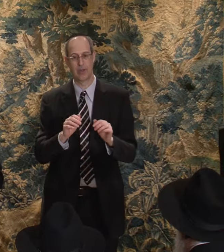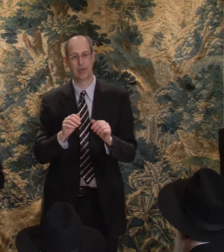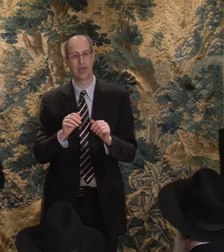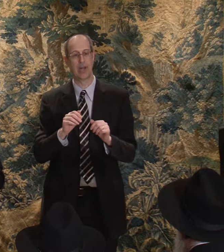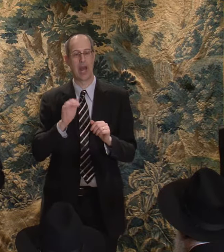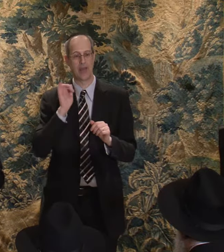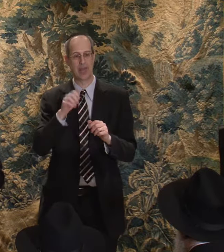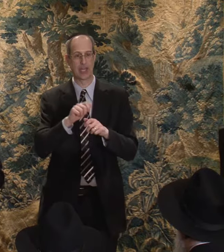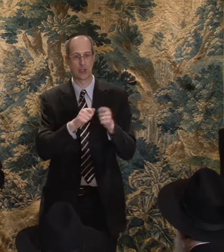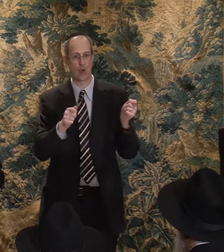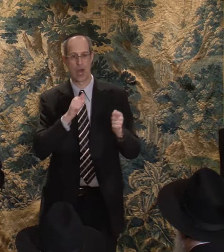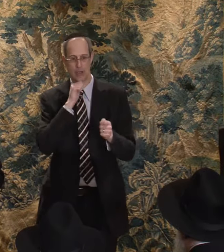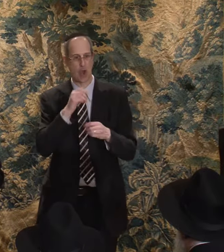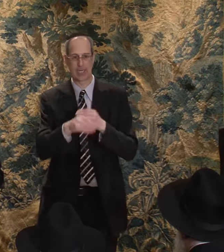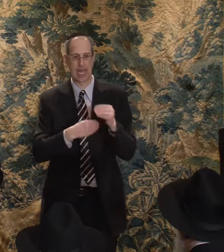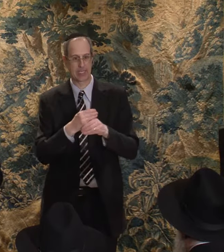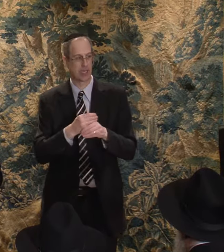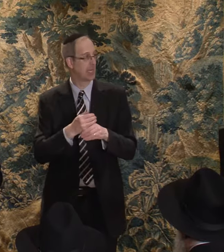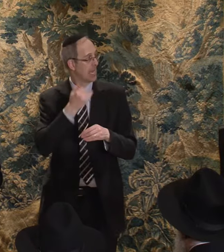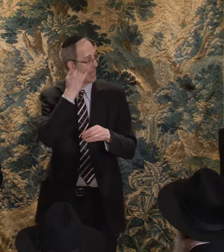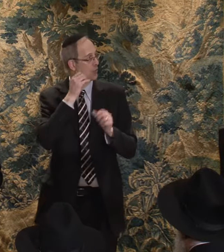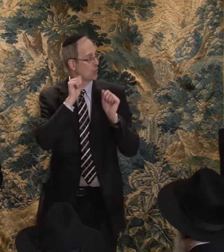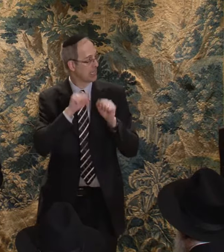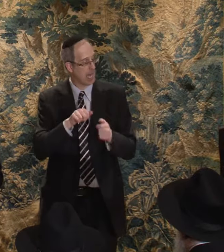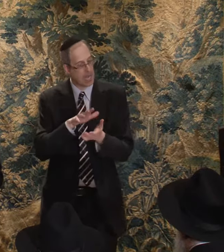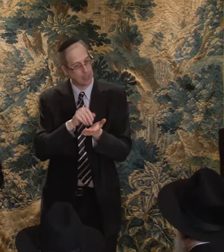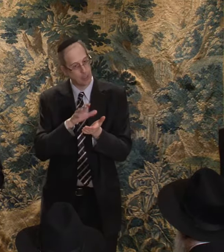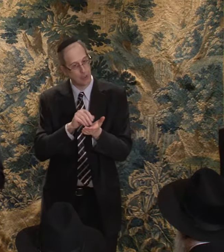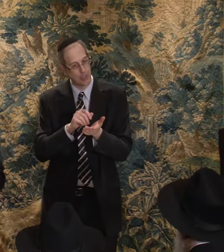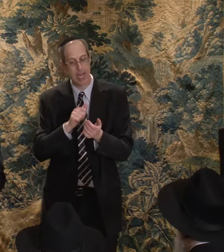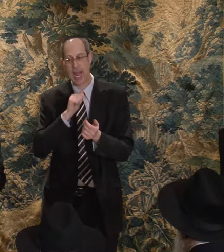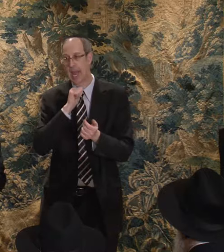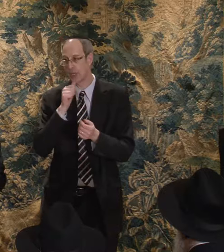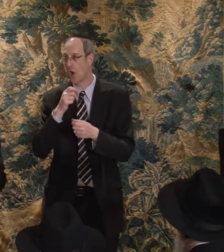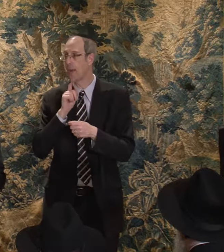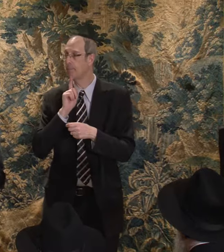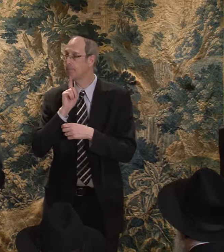if hospice show them somebody can learn and it doesn't make sure that others can